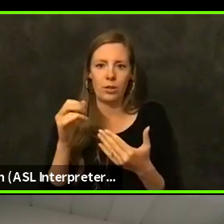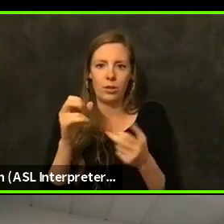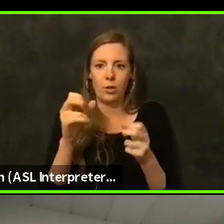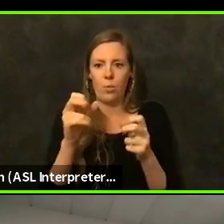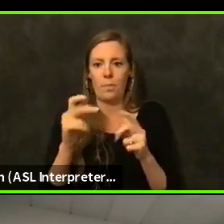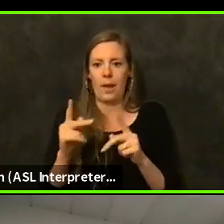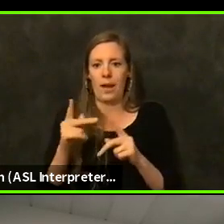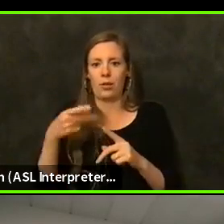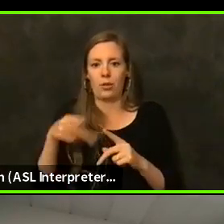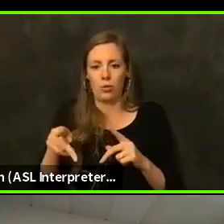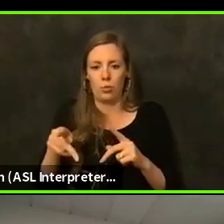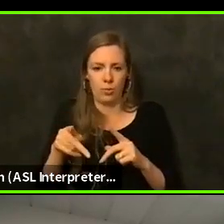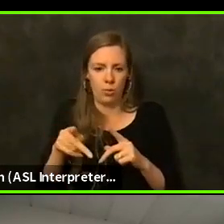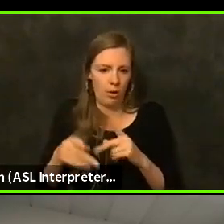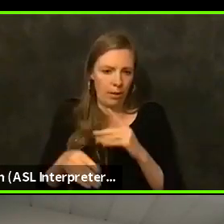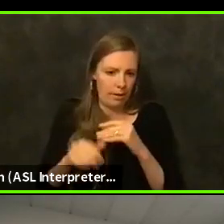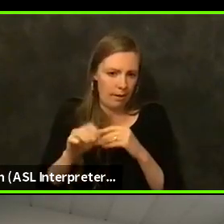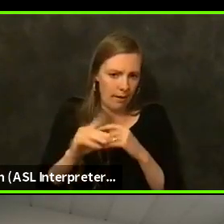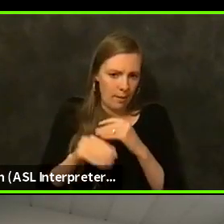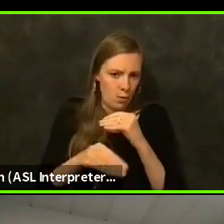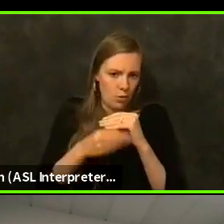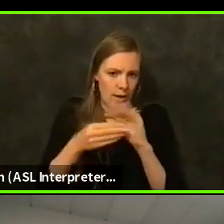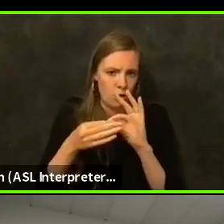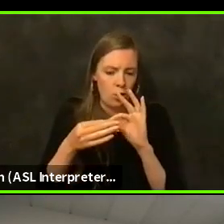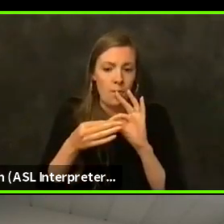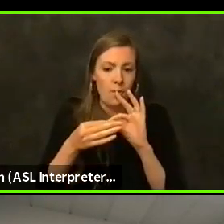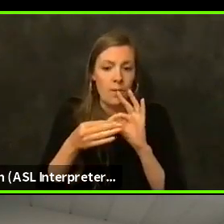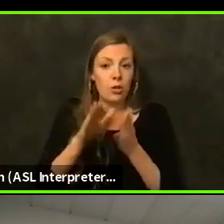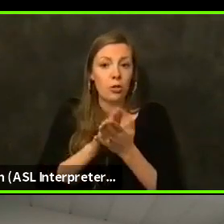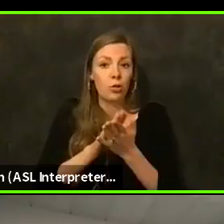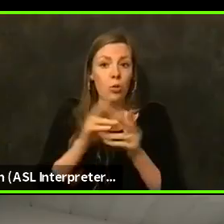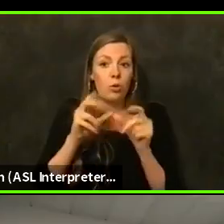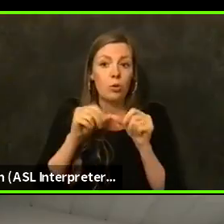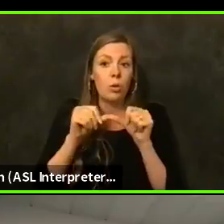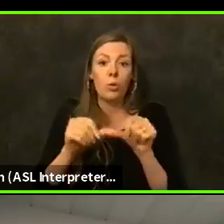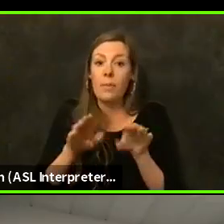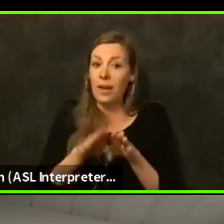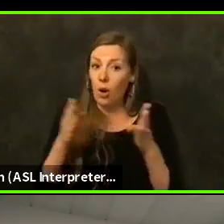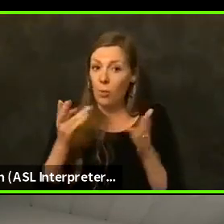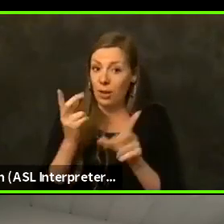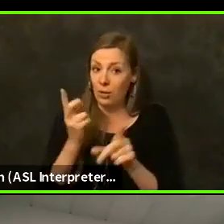them, feel free to add the schools remain open at that point. Correct. Adam.